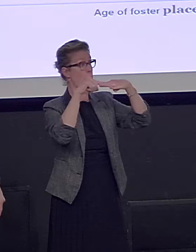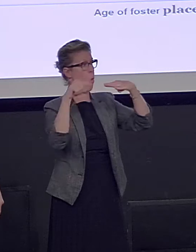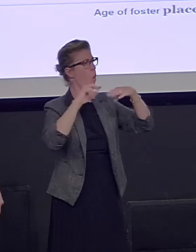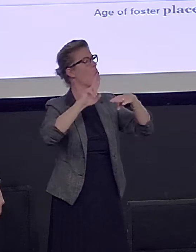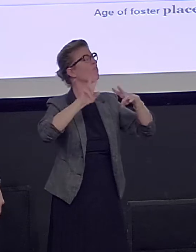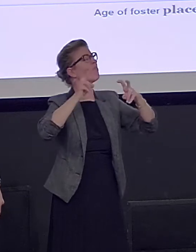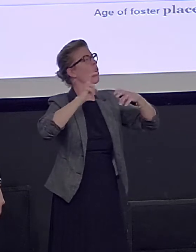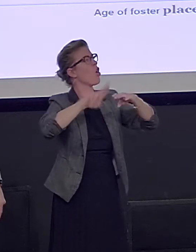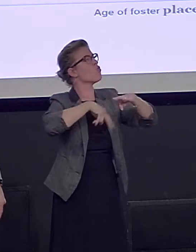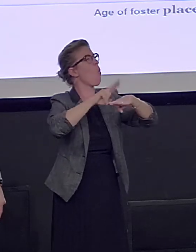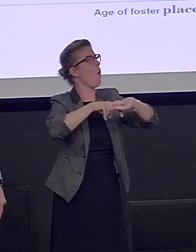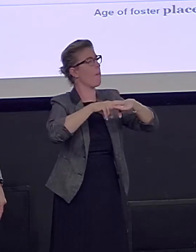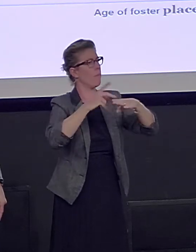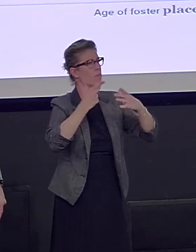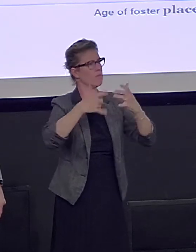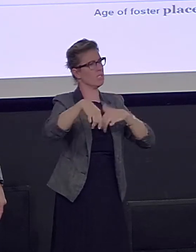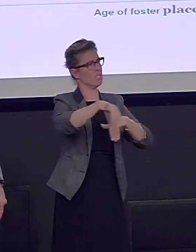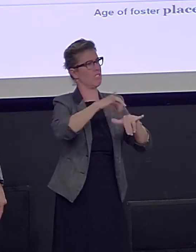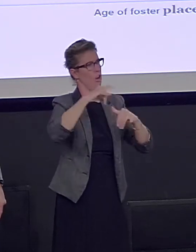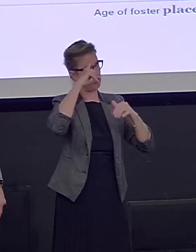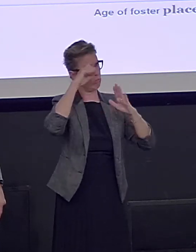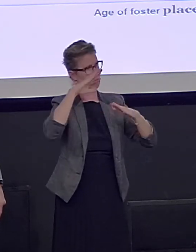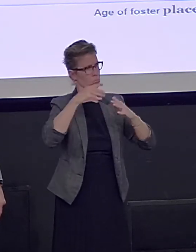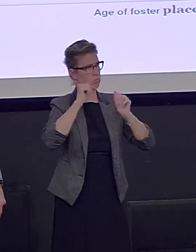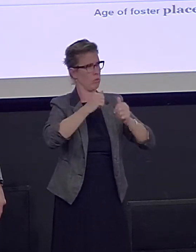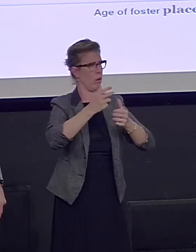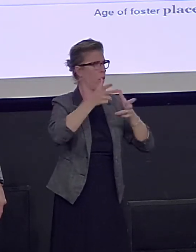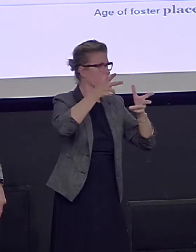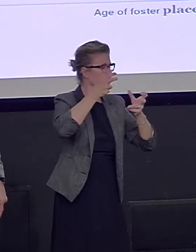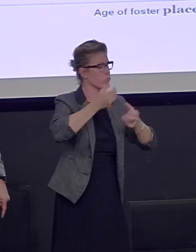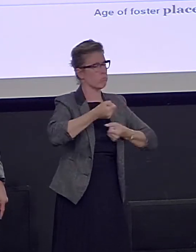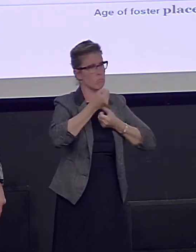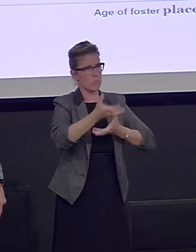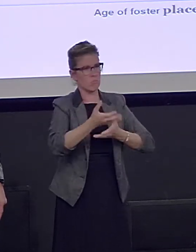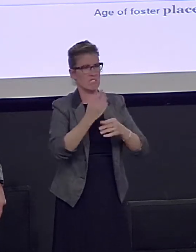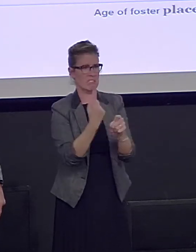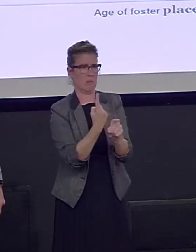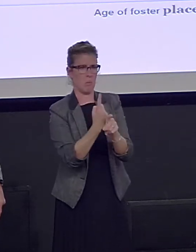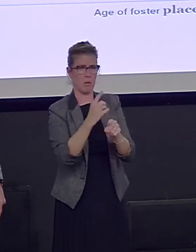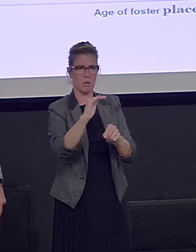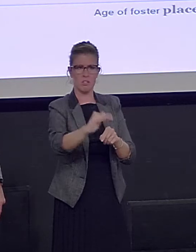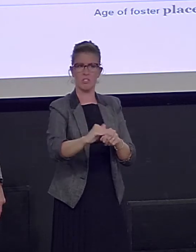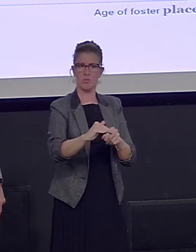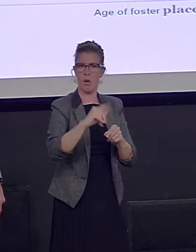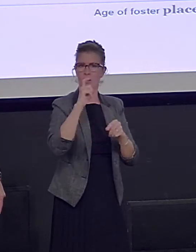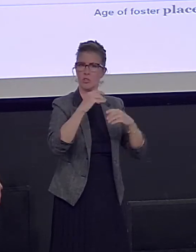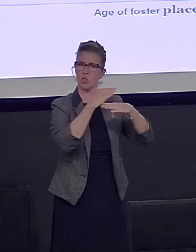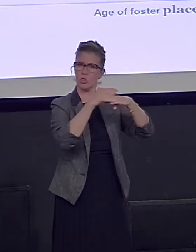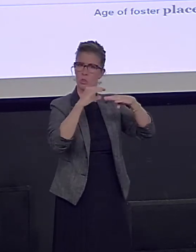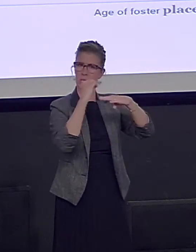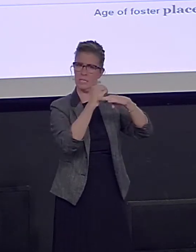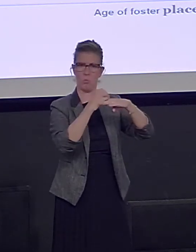So that's the standardized, what a typical child would be for that particular age.